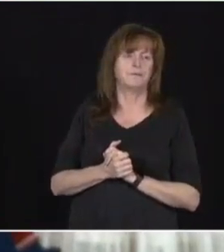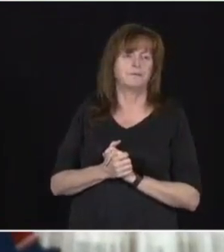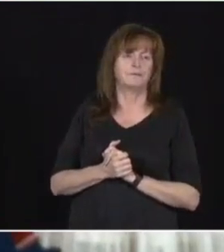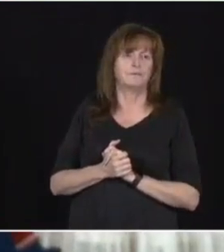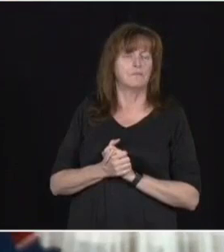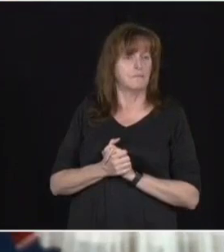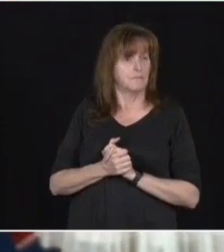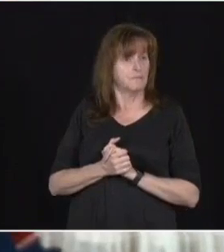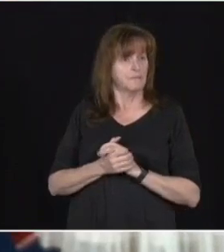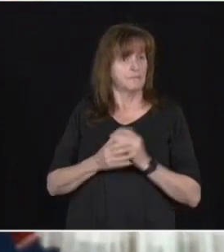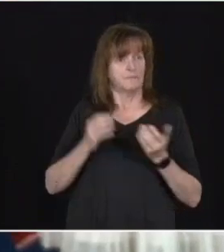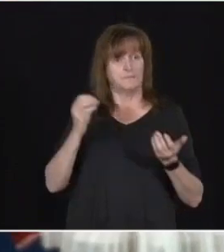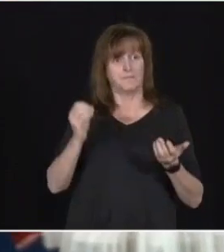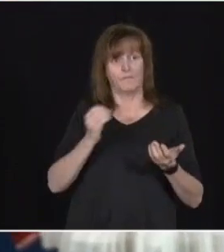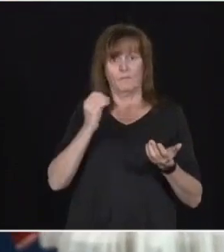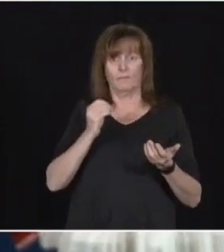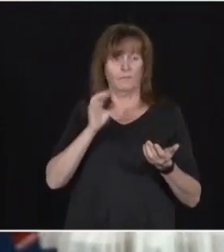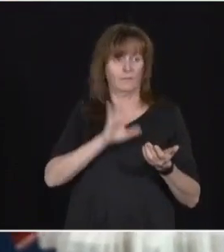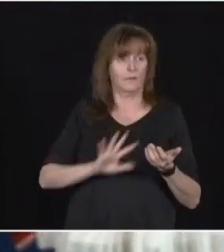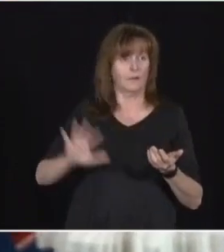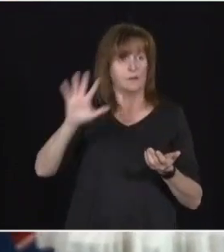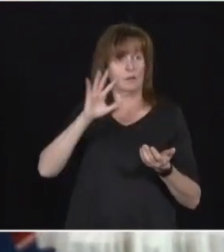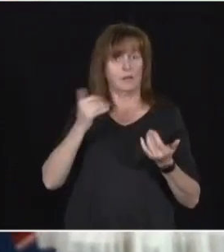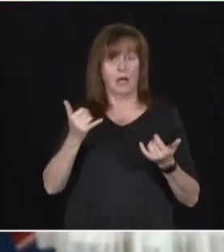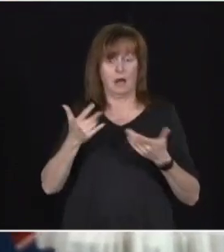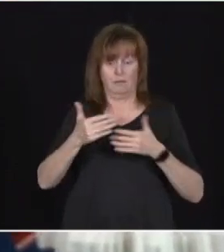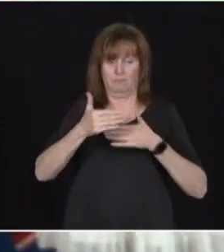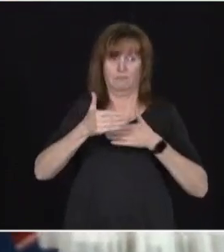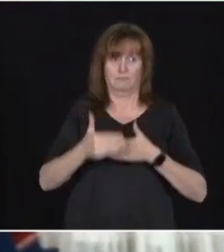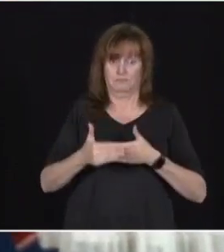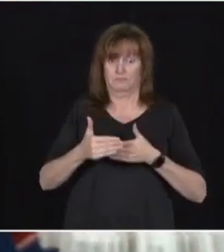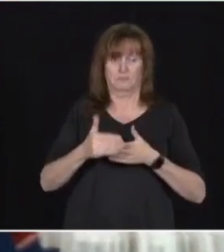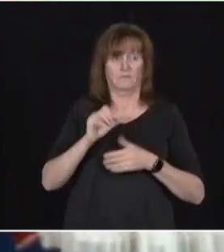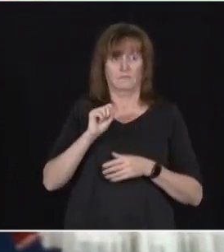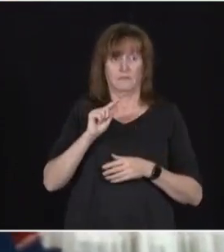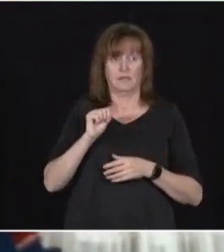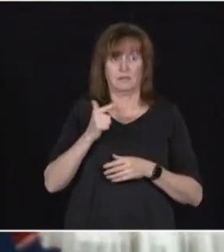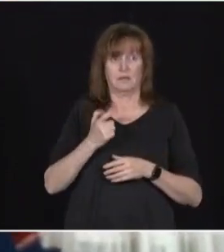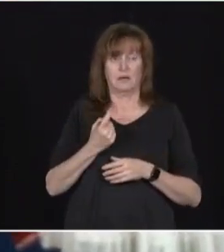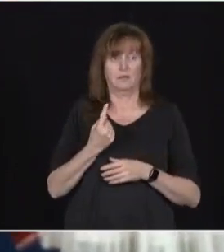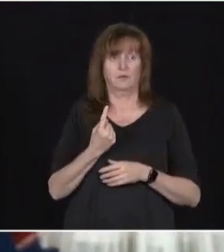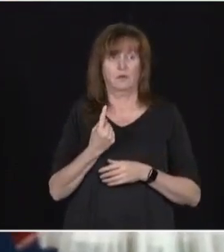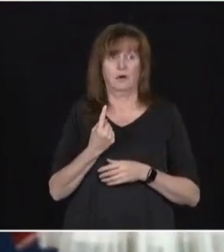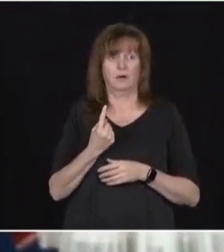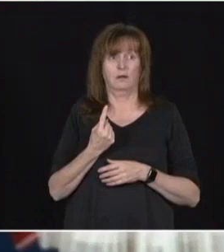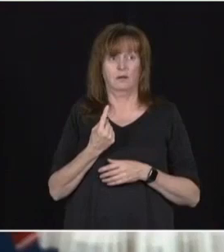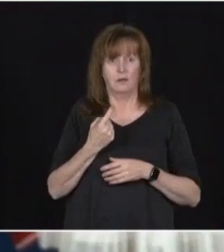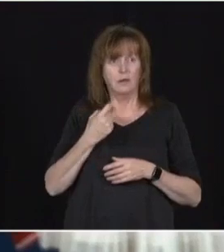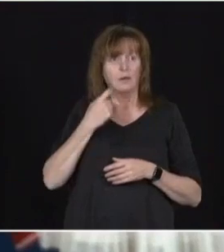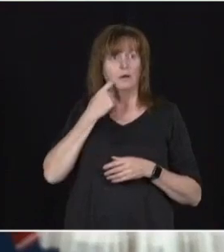that on the very day Ontario officially enters stage 1 of reopening, we see a jump in reported new cases?